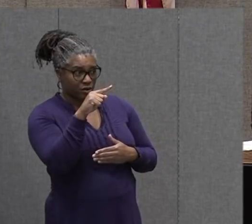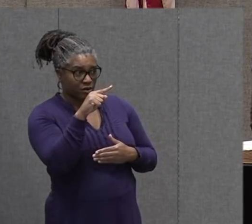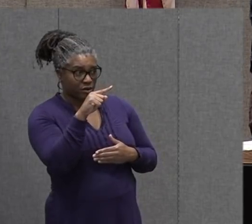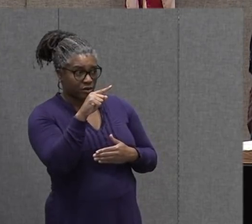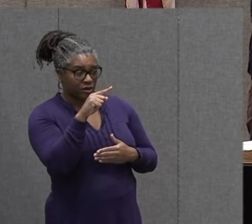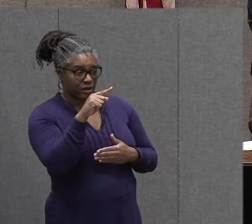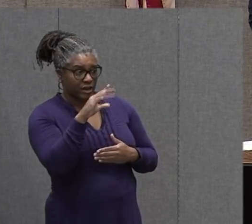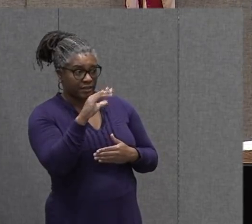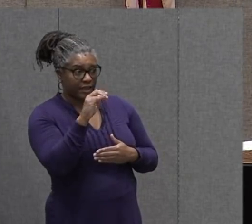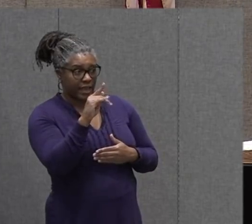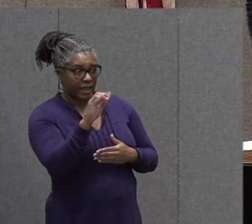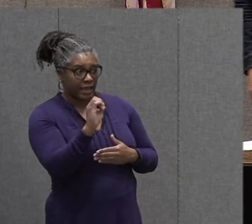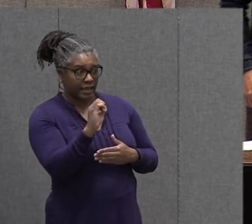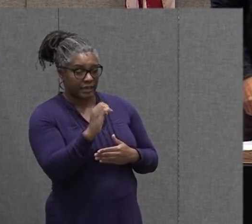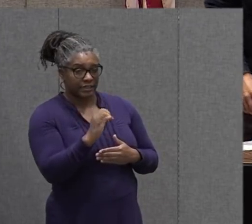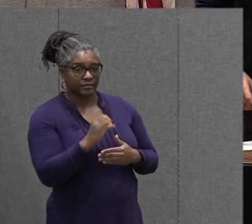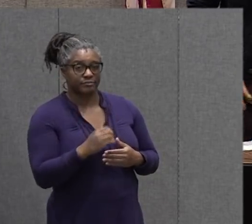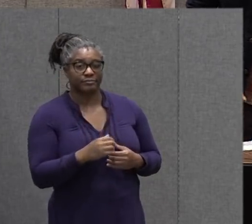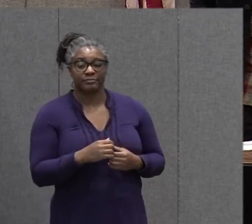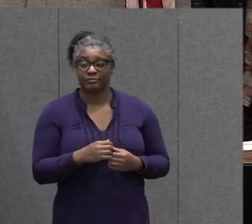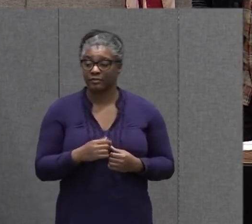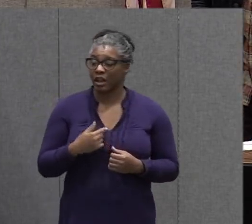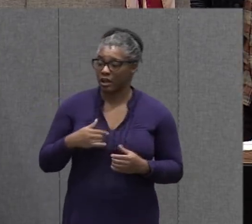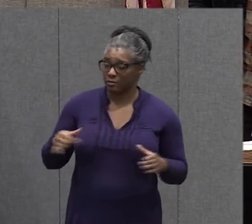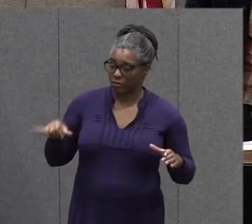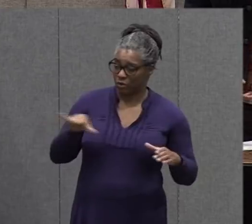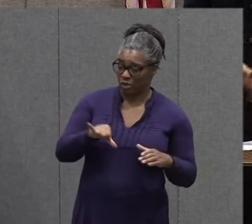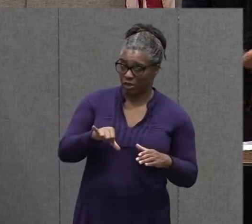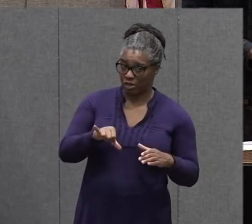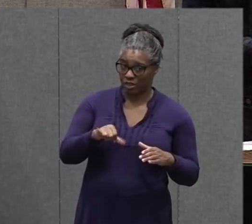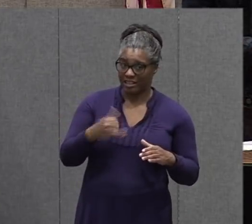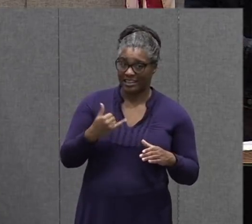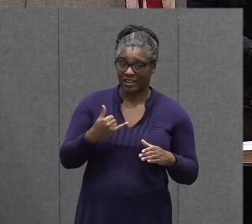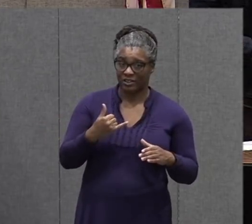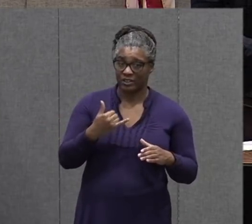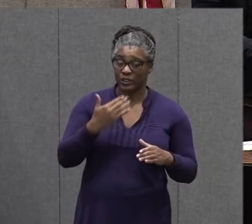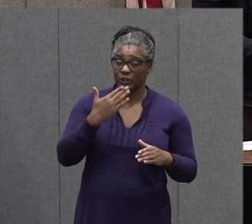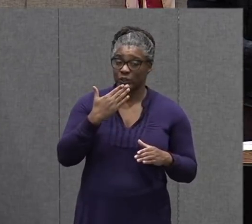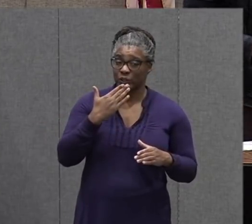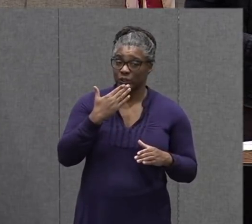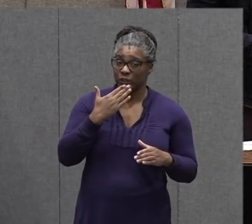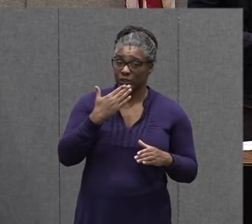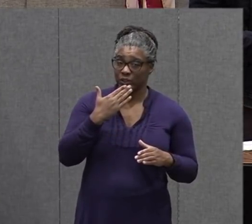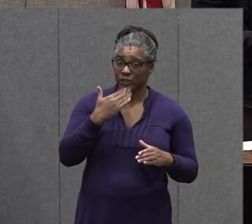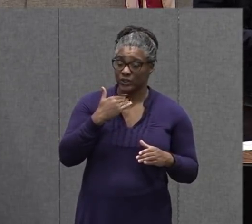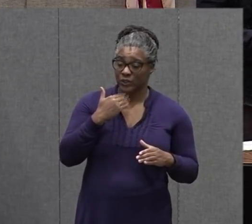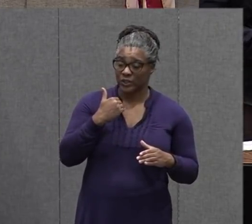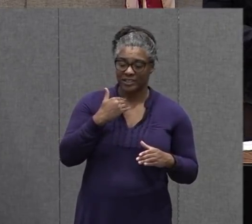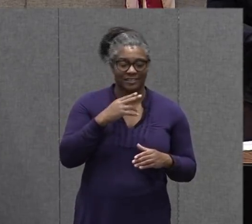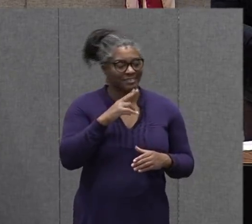[Miss Garcia] Yep. [Mr. R] Looks like sugar. [Miss Garcia] No... [Mr. R] That looks like milk. [Miss Garcia] It's a filling mix.